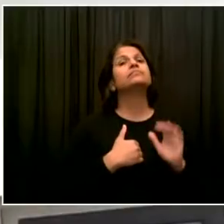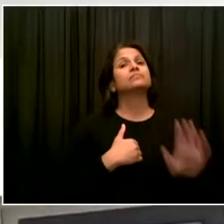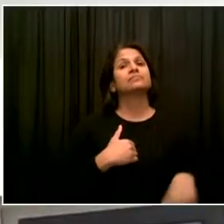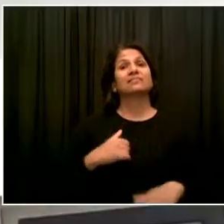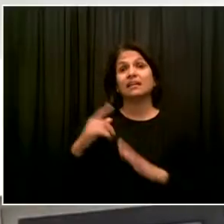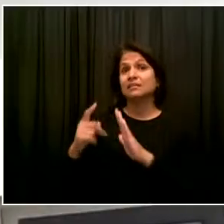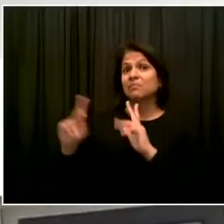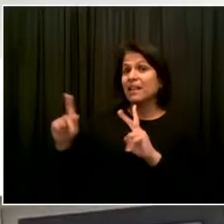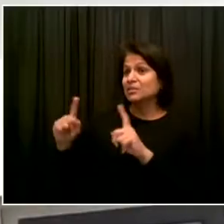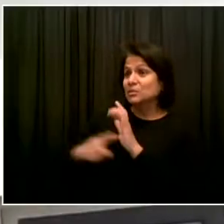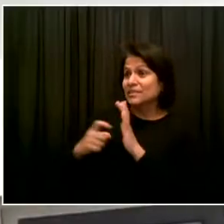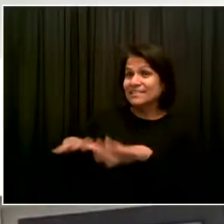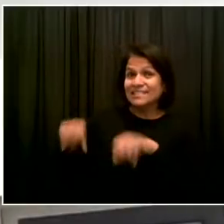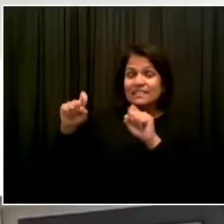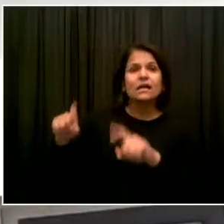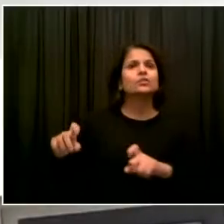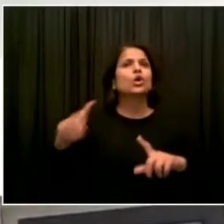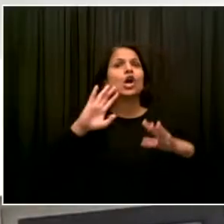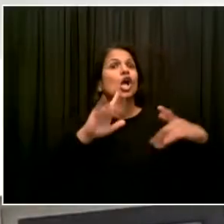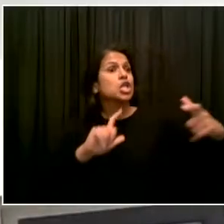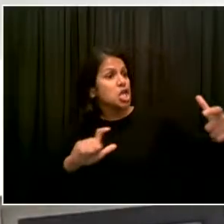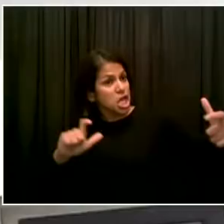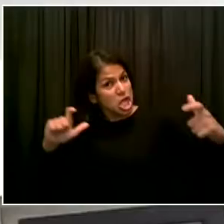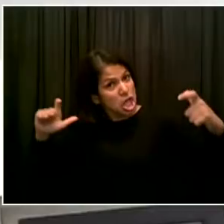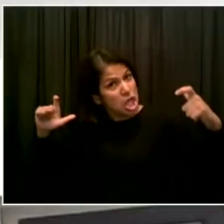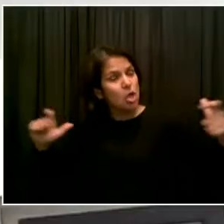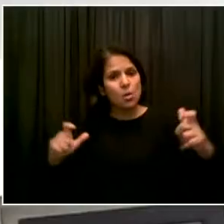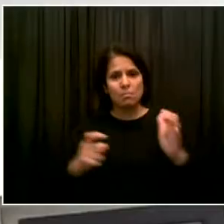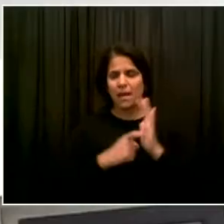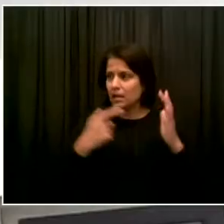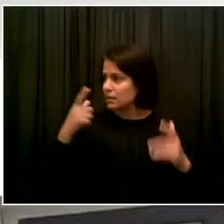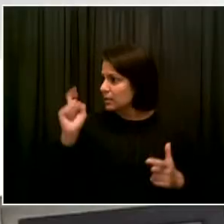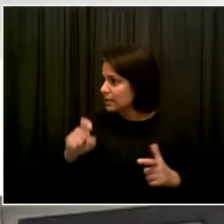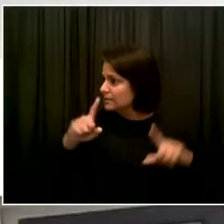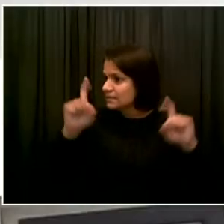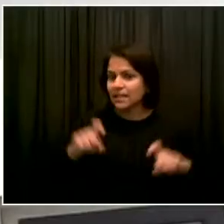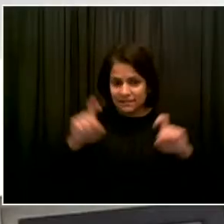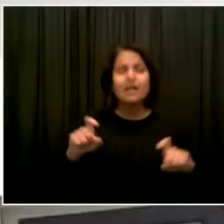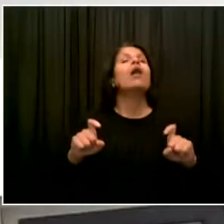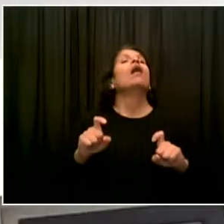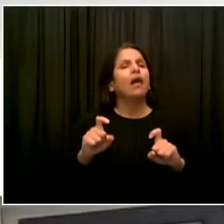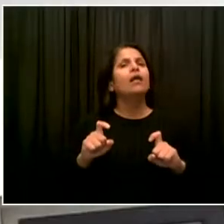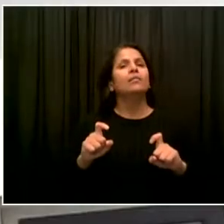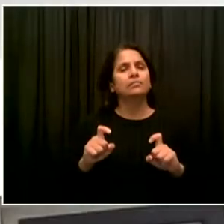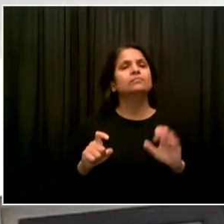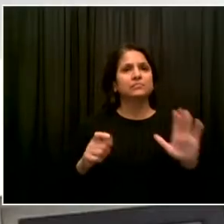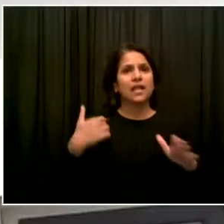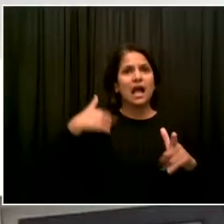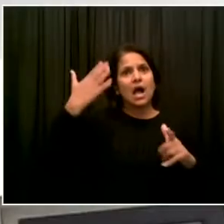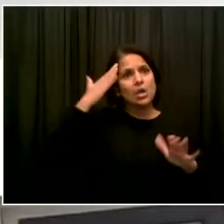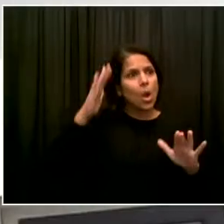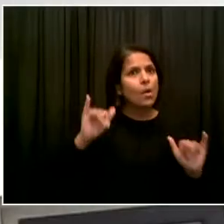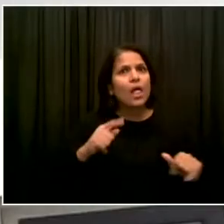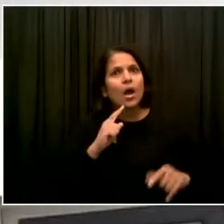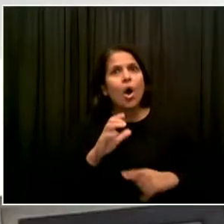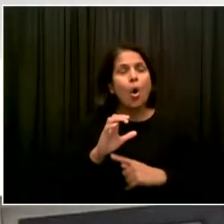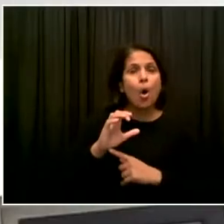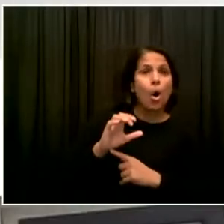I'M SORRY THAT DEMAND WAS SO ENORMOUS OVER THE LAST FEW DAYS.